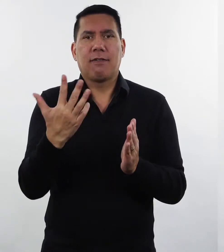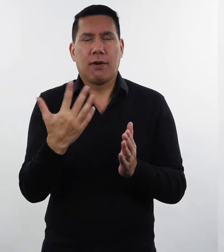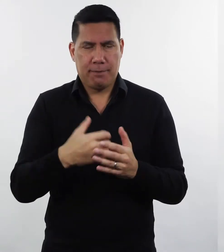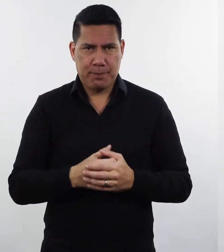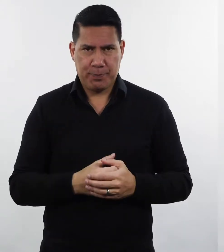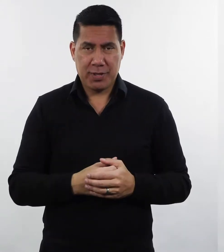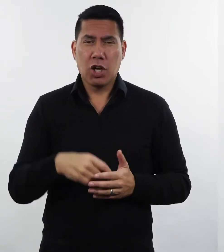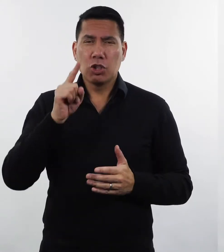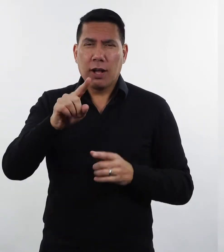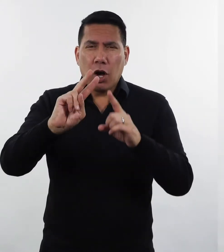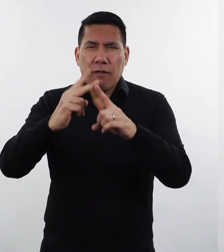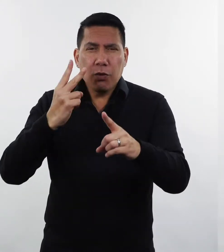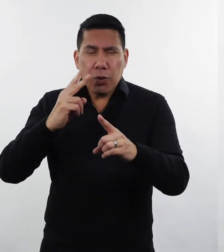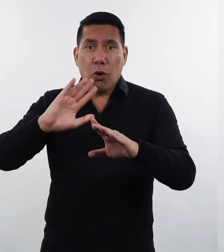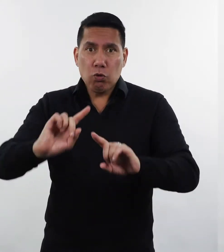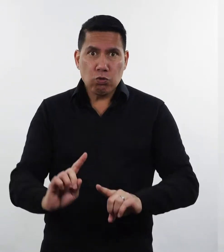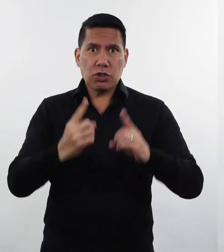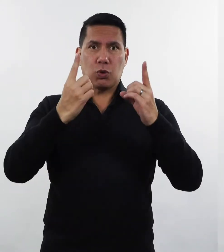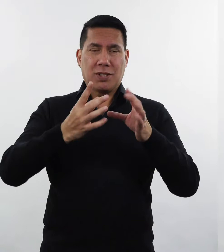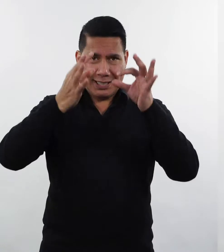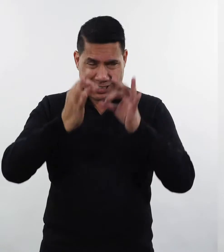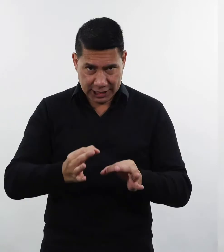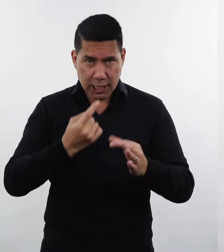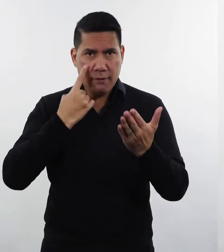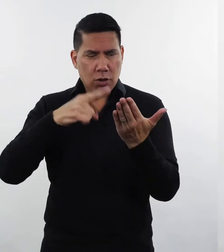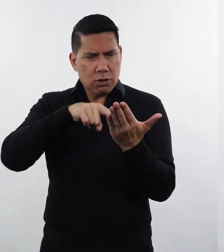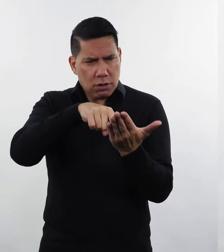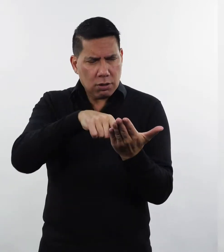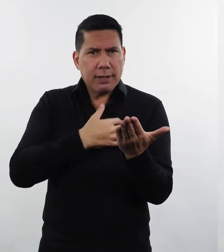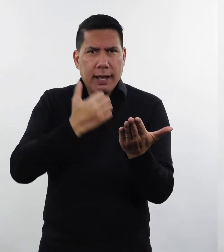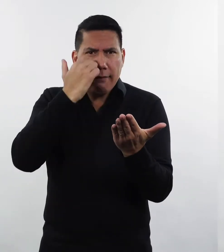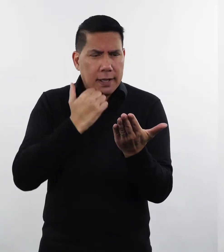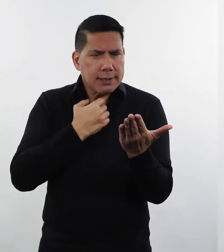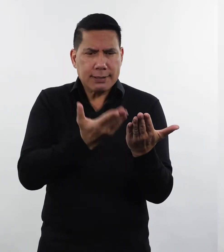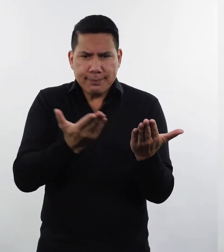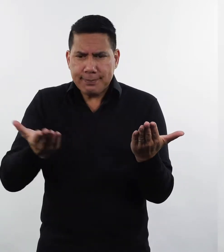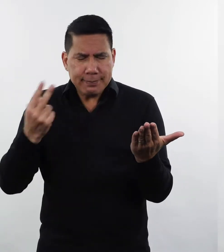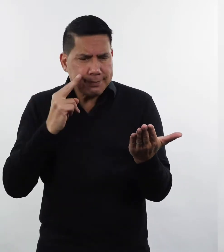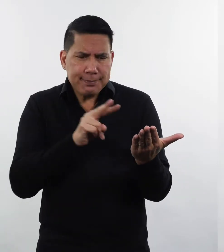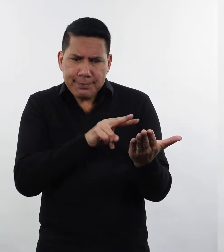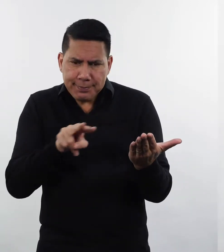and is considered by a new, independent person. Judicial Review.